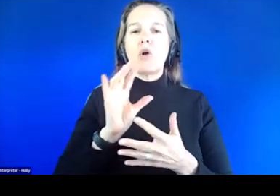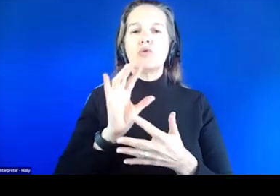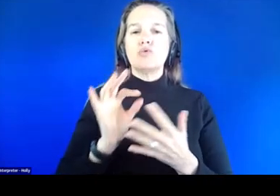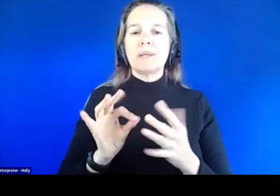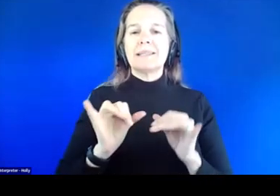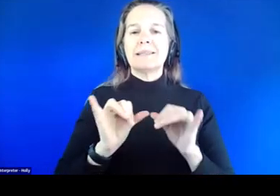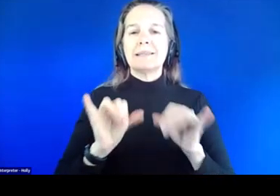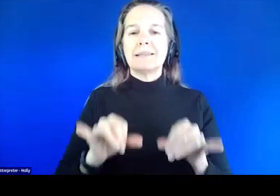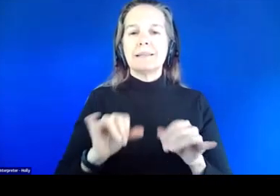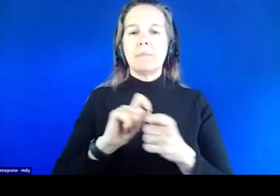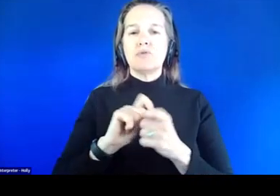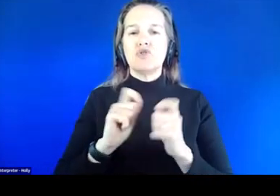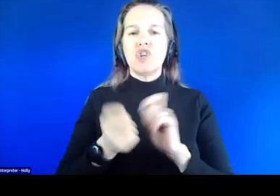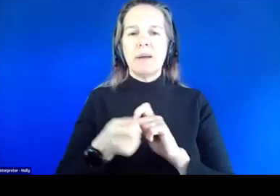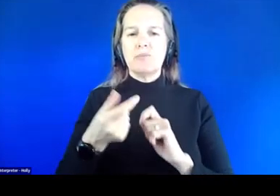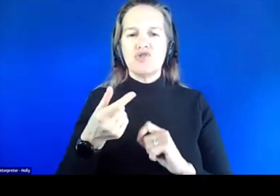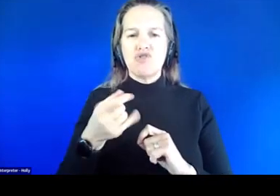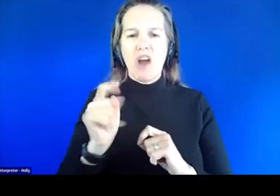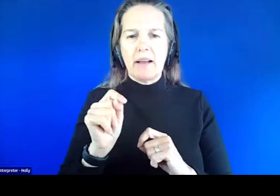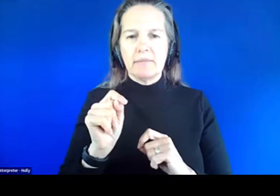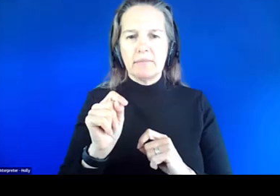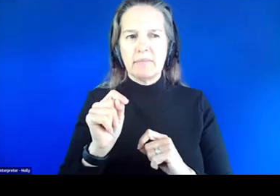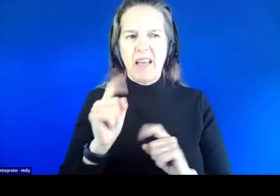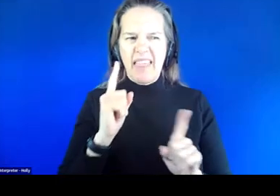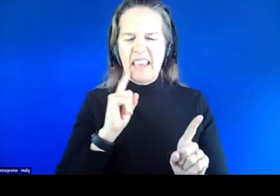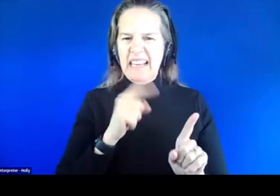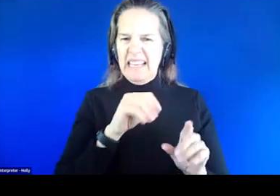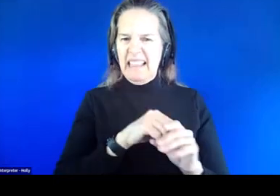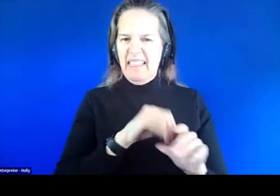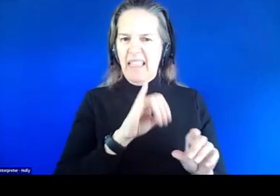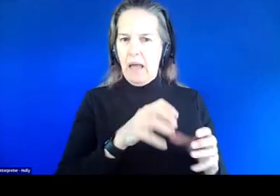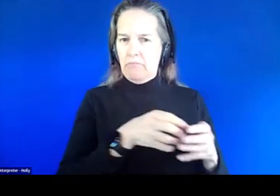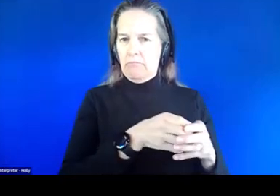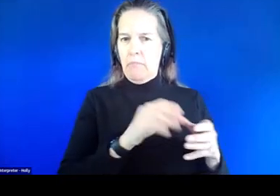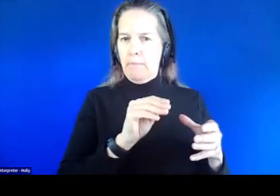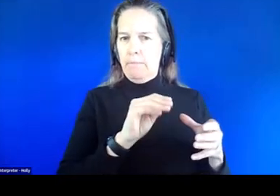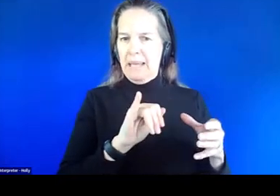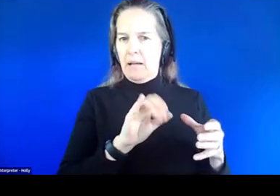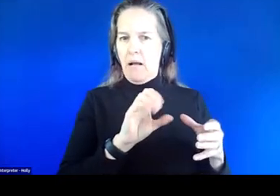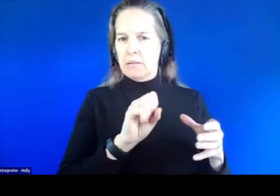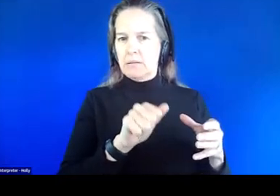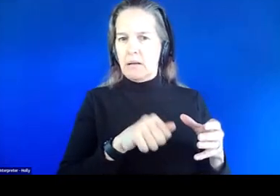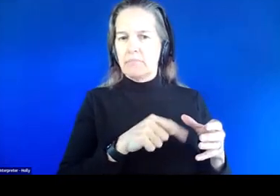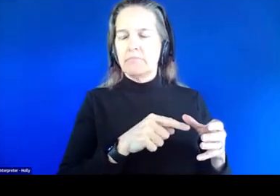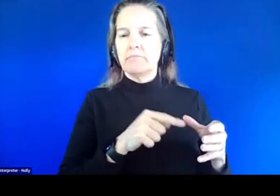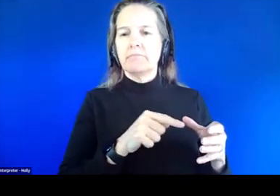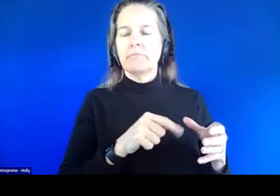I believe, in MICASSA. And this provision was kind